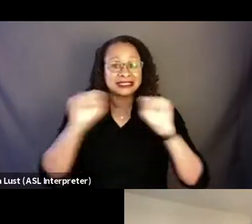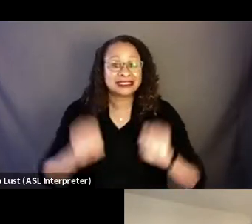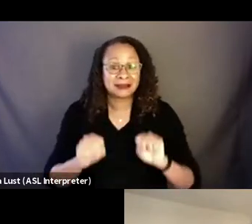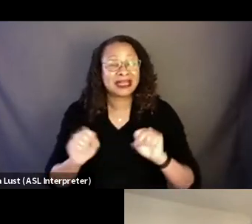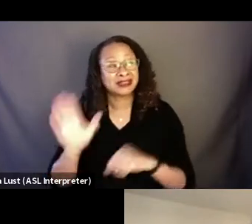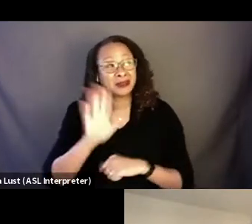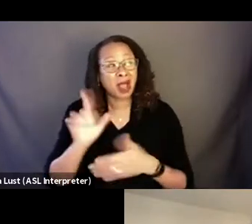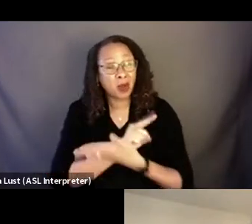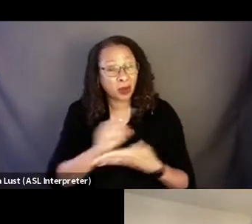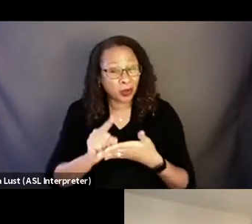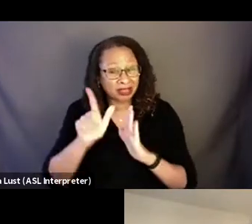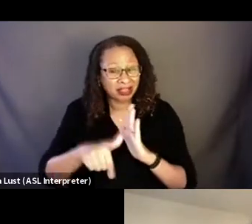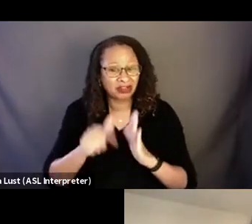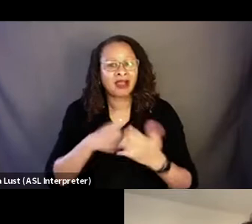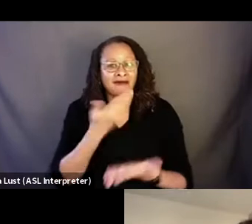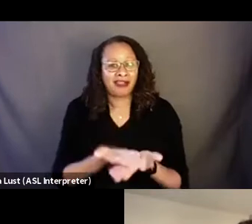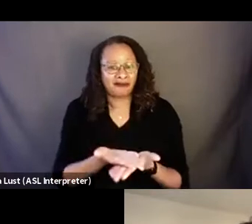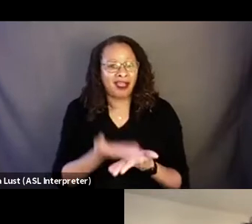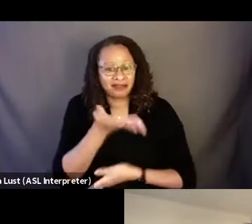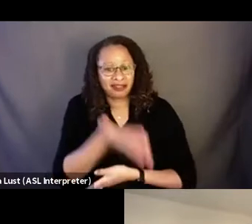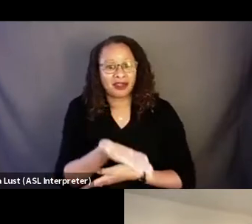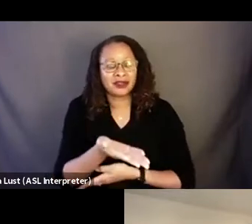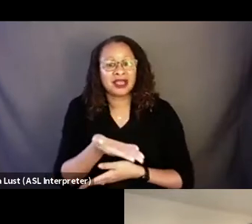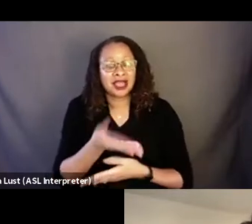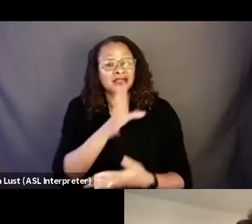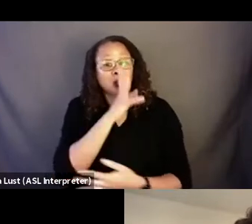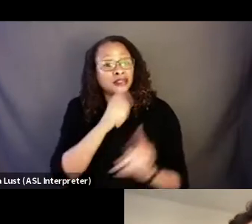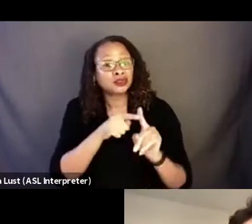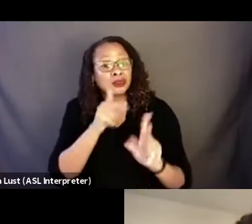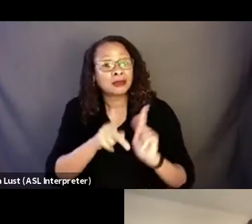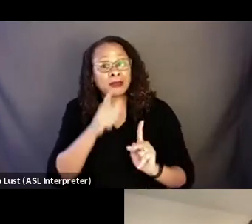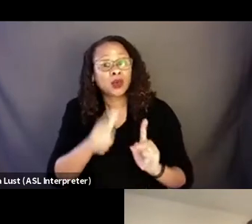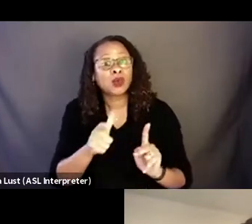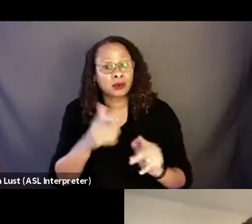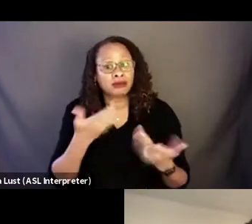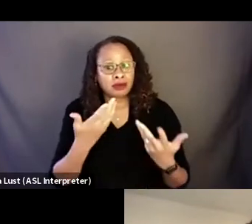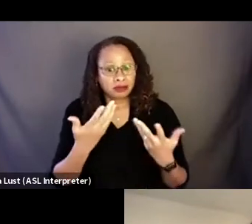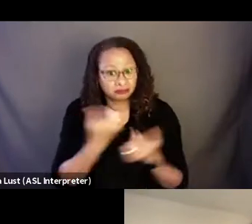I was there making my case to the people who were being rescued and to their rescuers